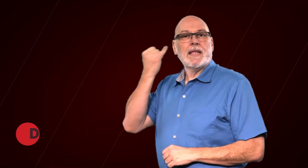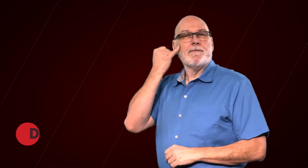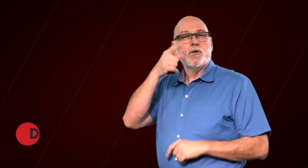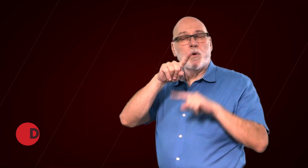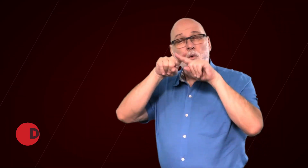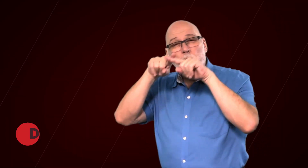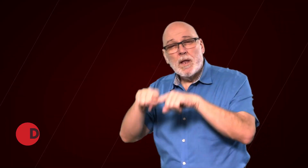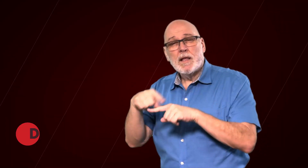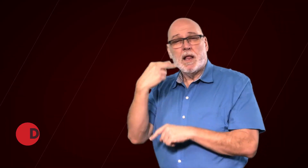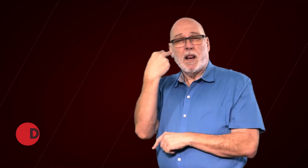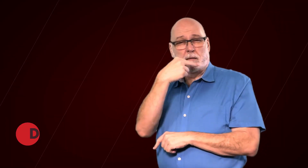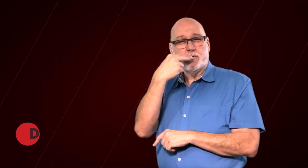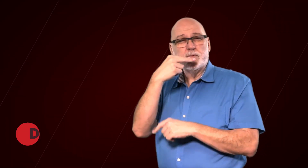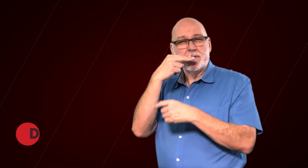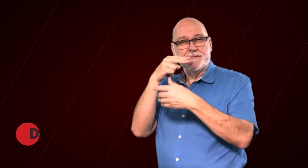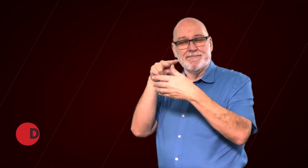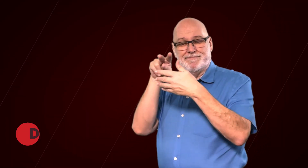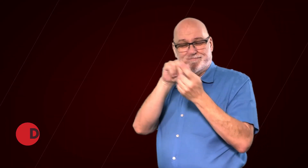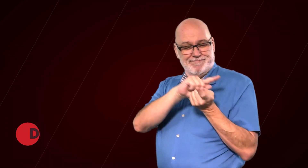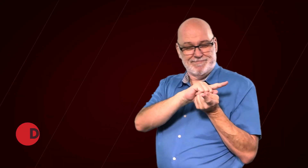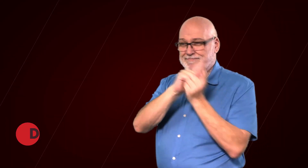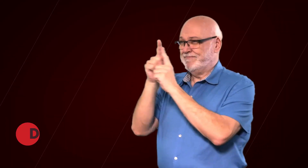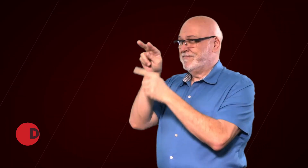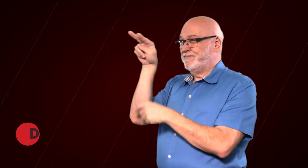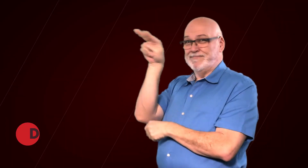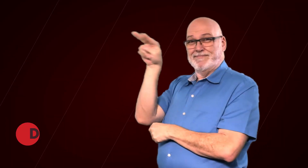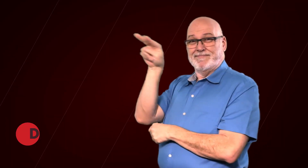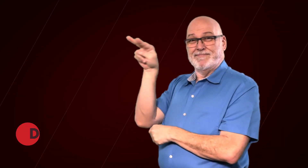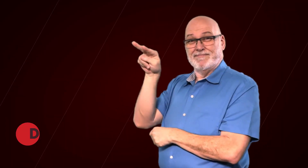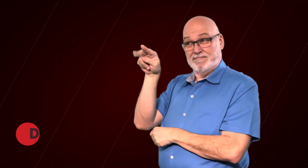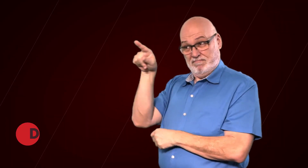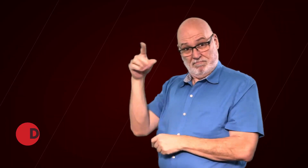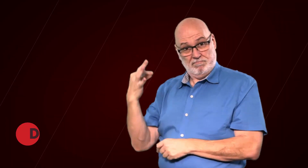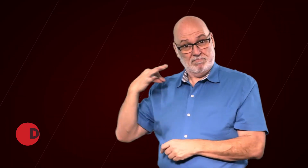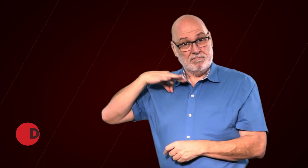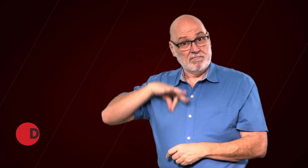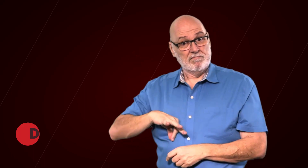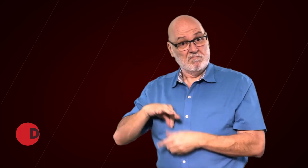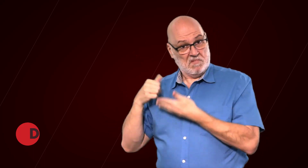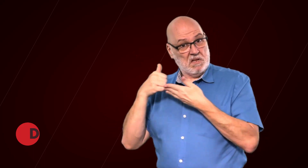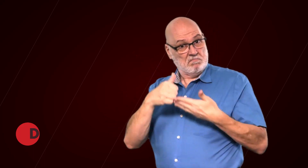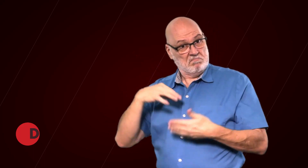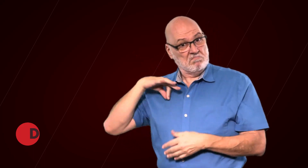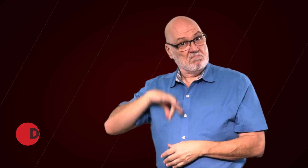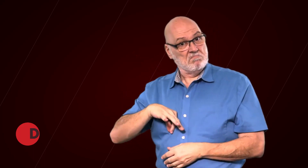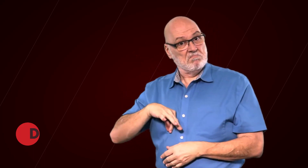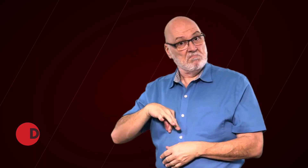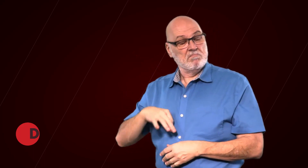[Anselmo]: If you rely on lipreading, would the VoiceViewer help you?